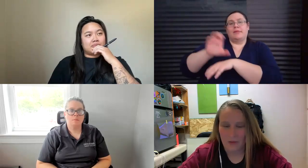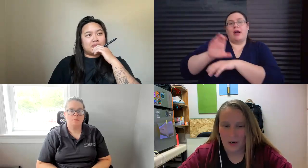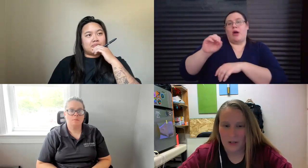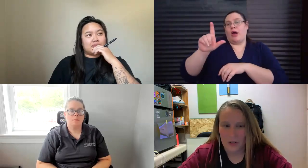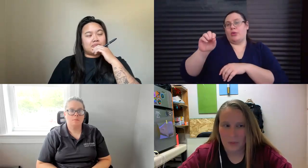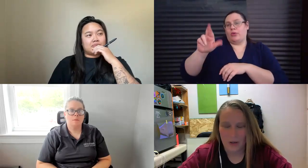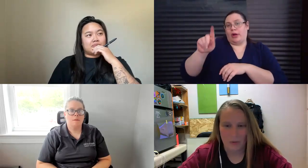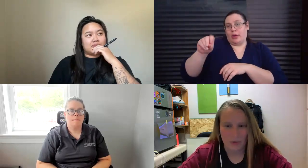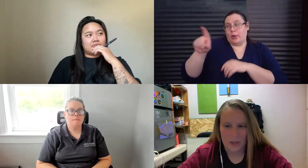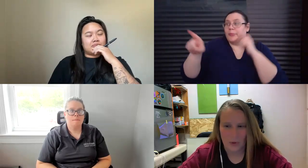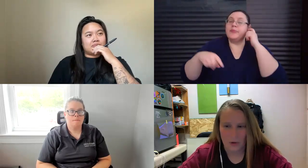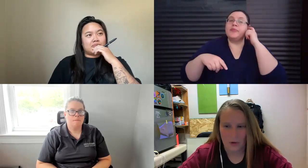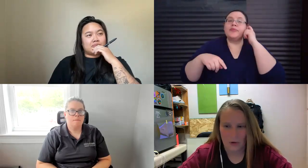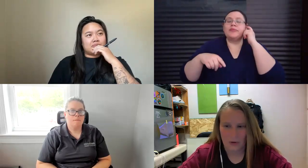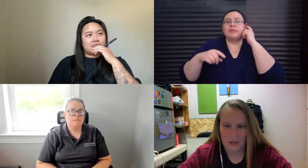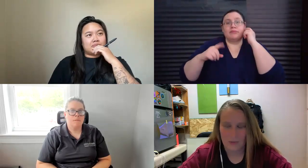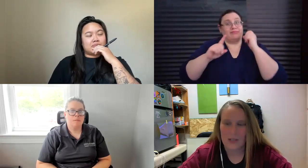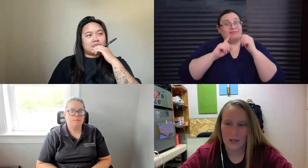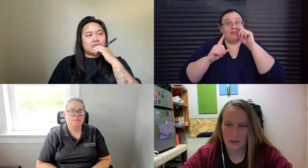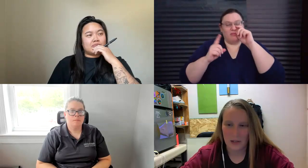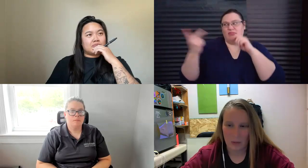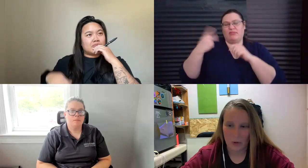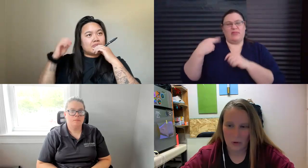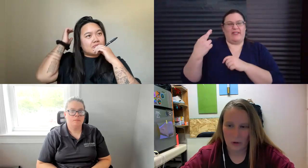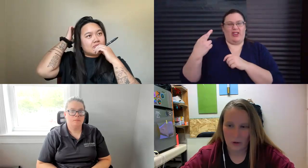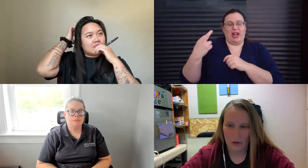I became friends with her this was my second co lab with her.